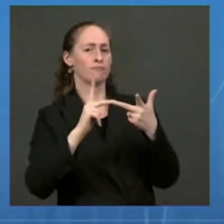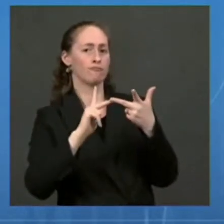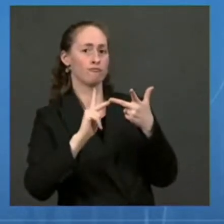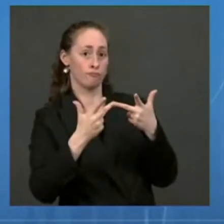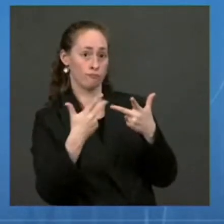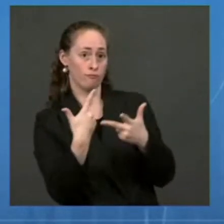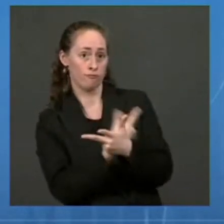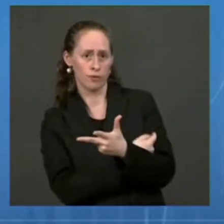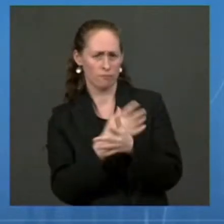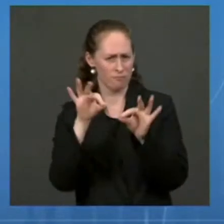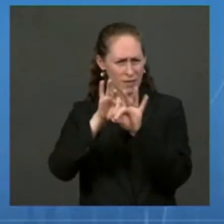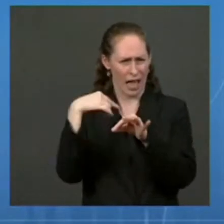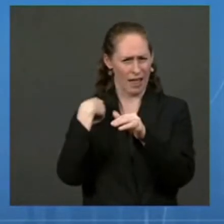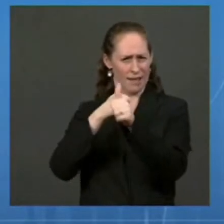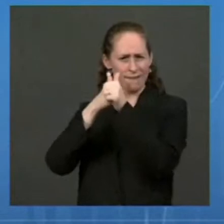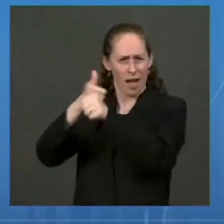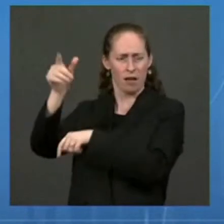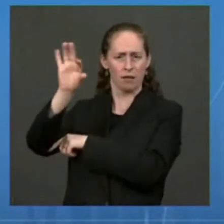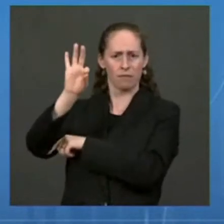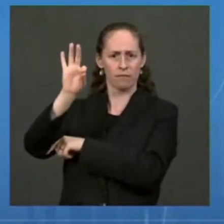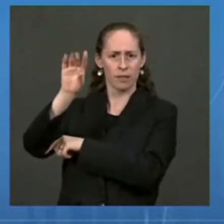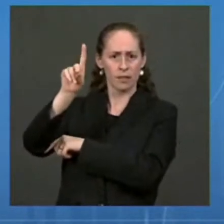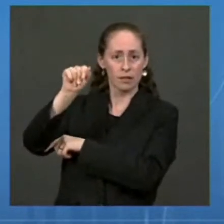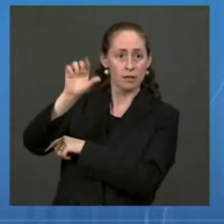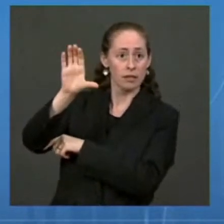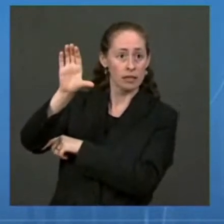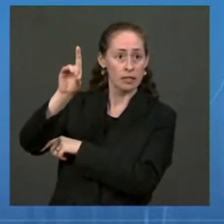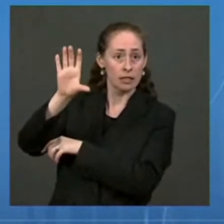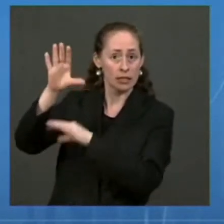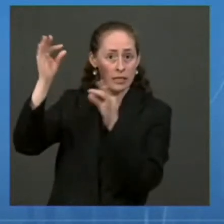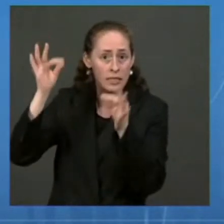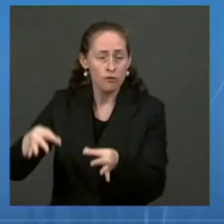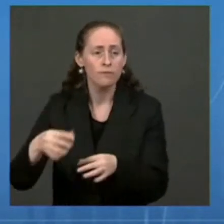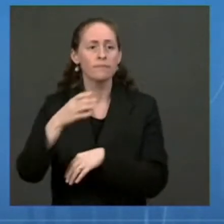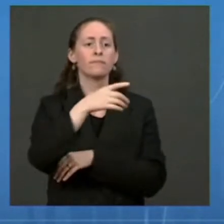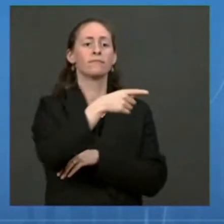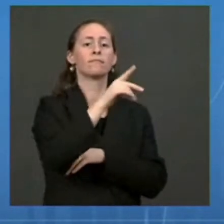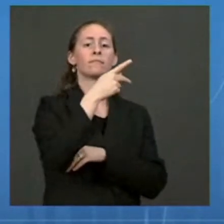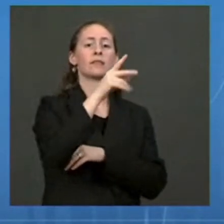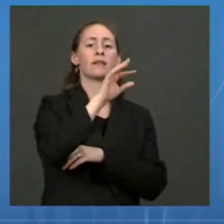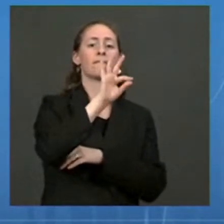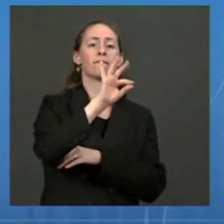GETTING MORE SHOTS INTO THE ARMS INCLUDING BOOSTER SHOTS.